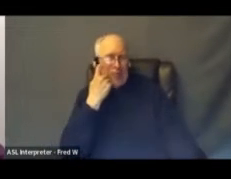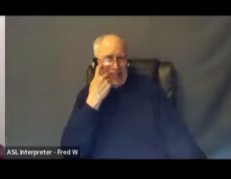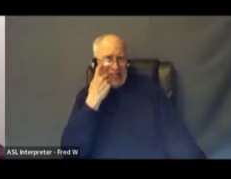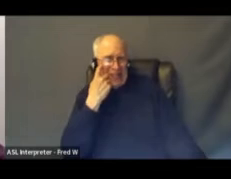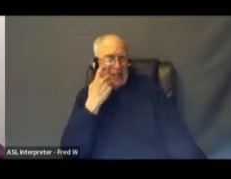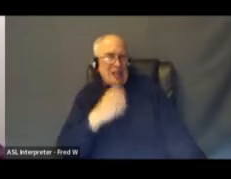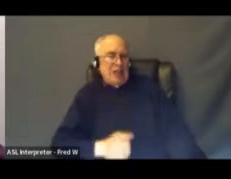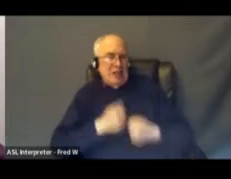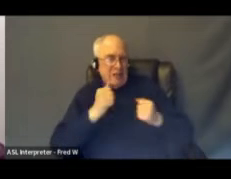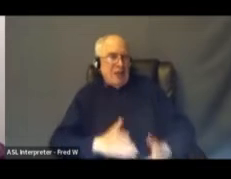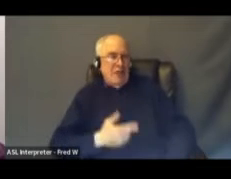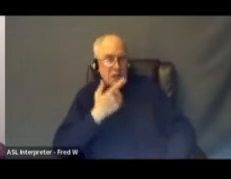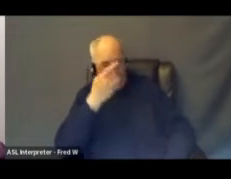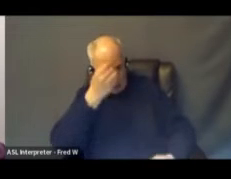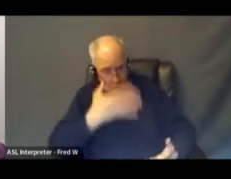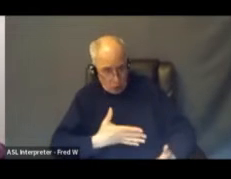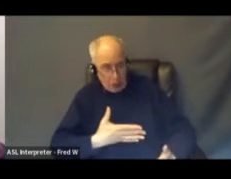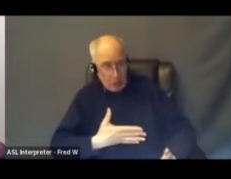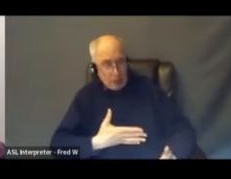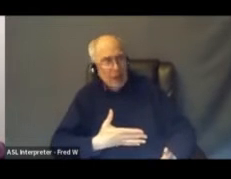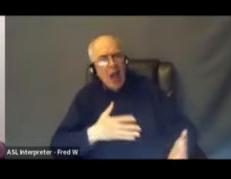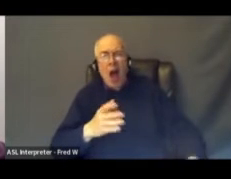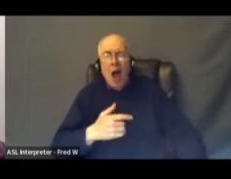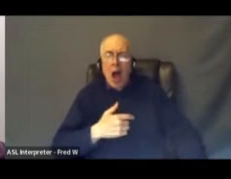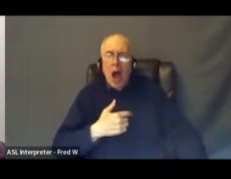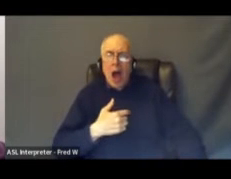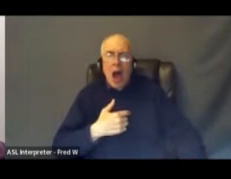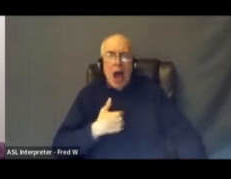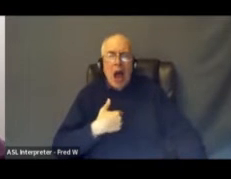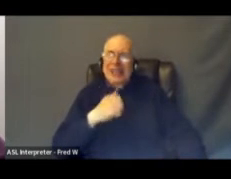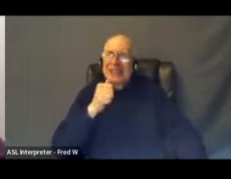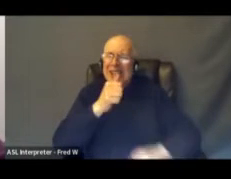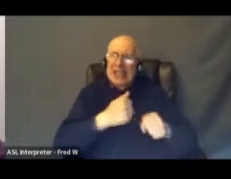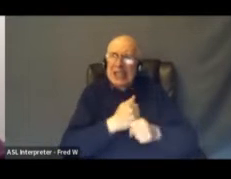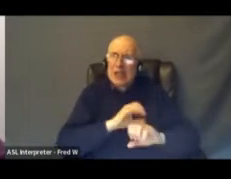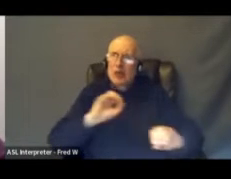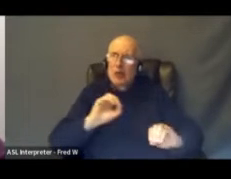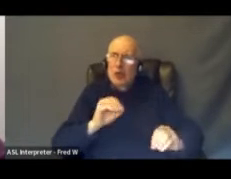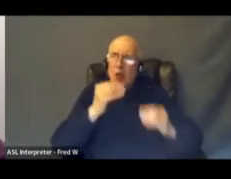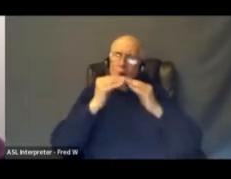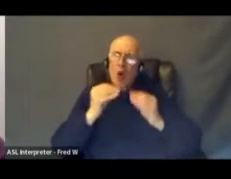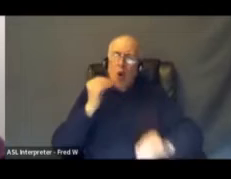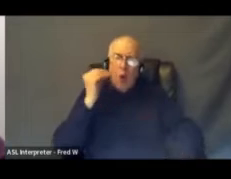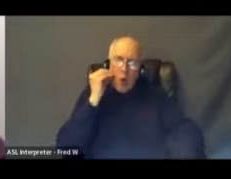interview, like, you know, hey, I've been on housed for 10 years. And then me the, like,